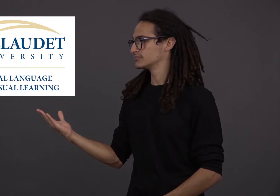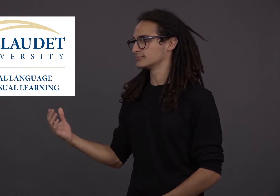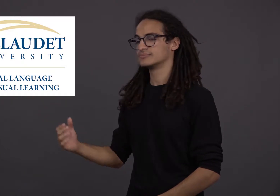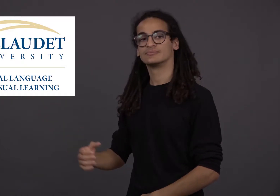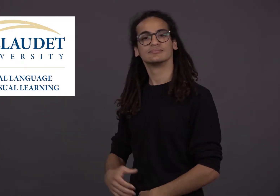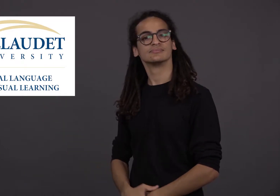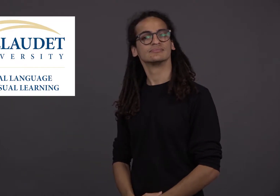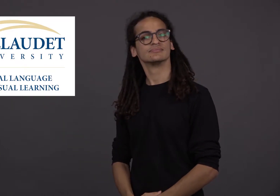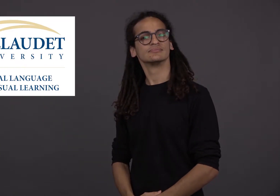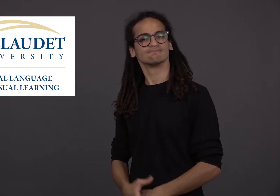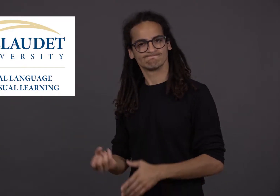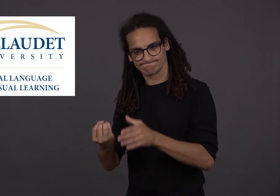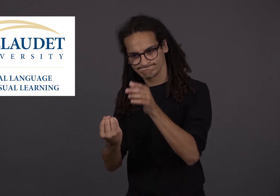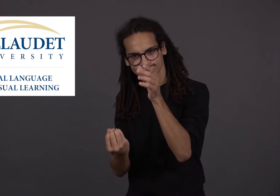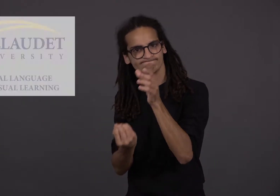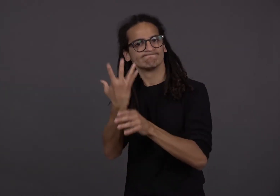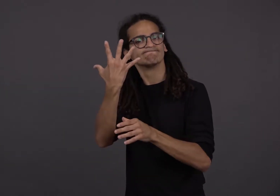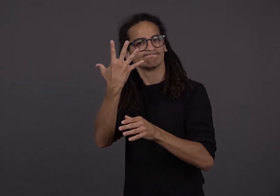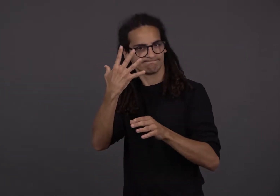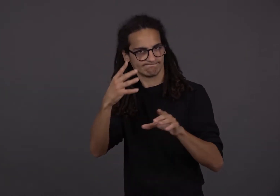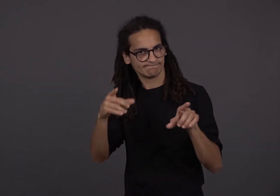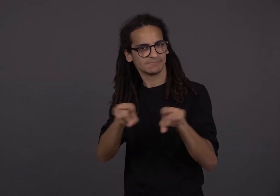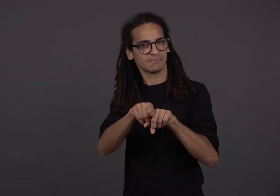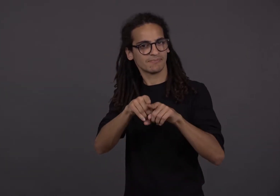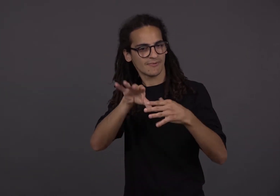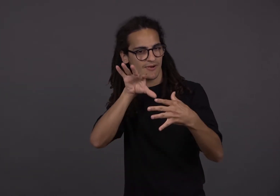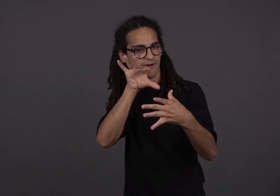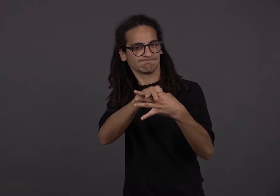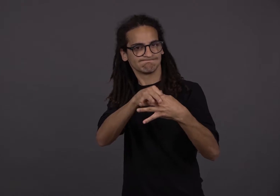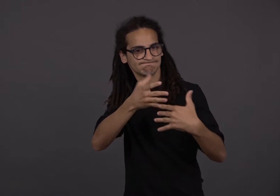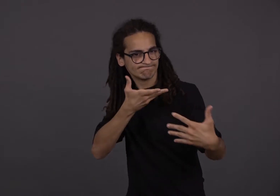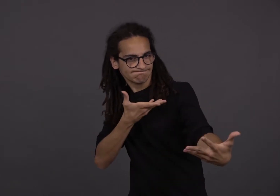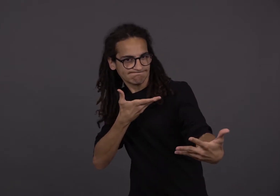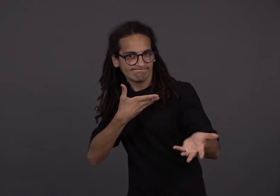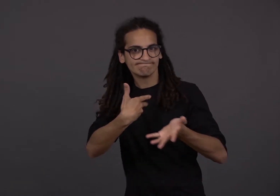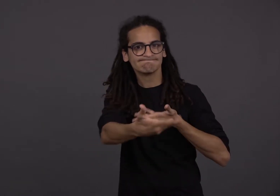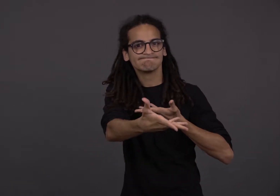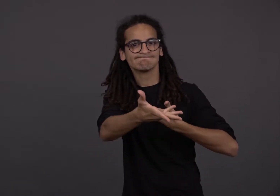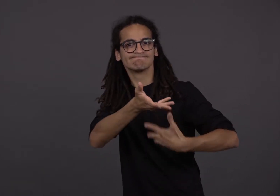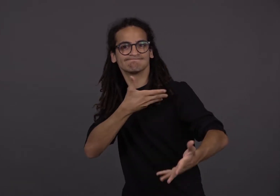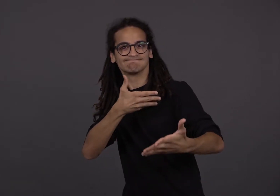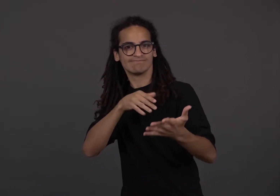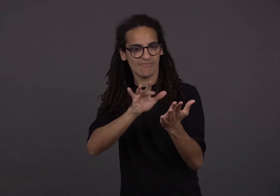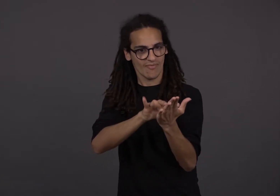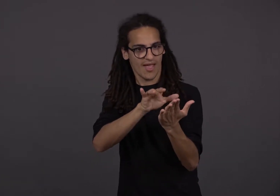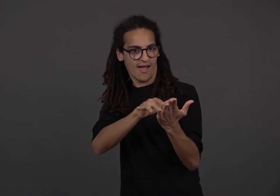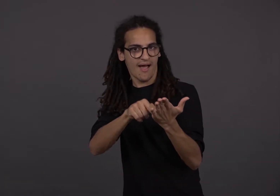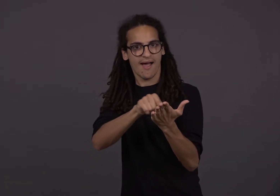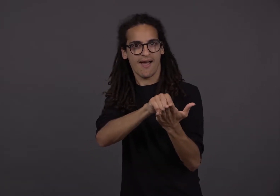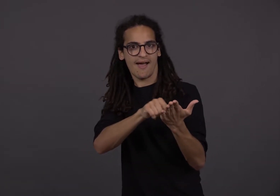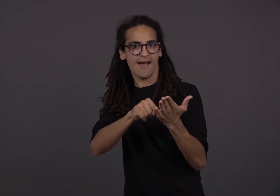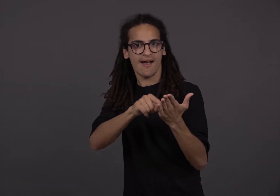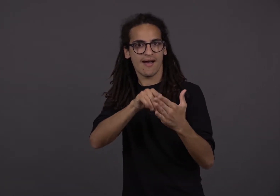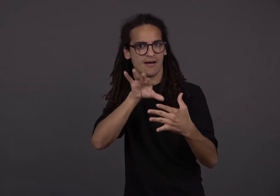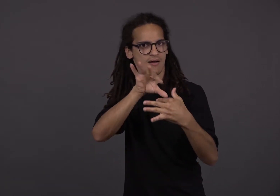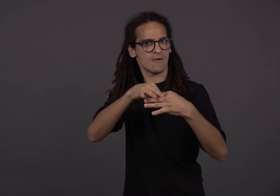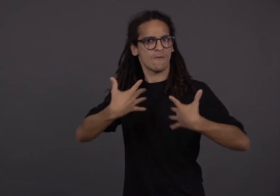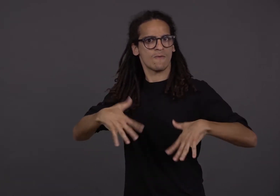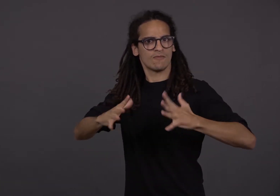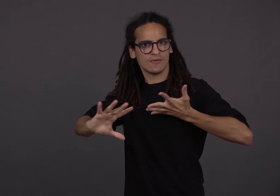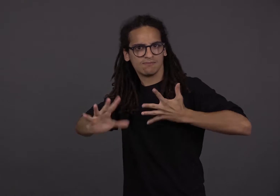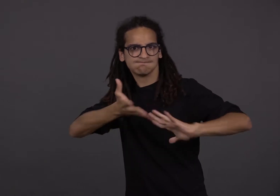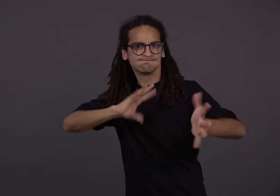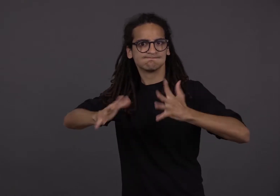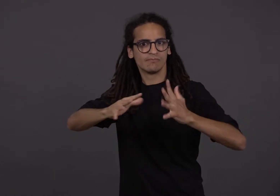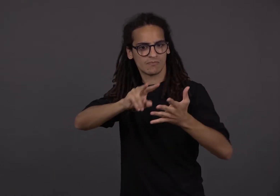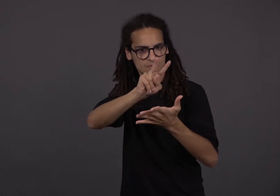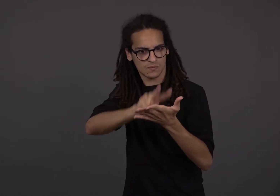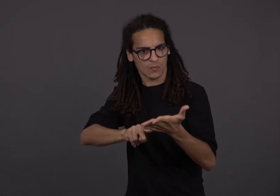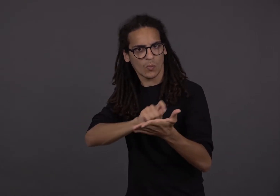an open-source digital platform developed by Gallaudet University’s VL2 Center,